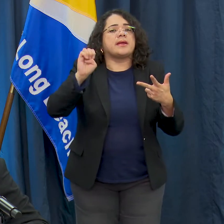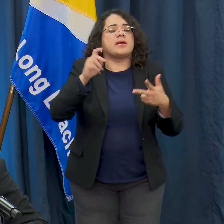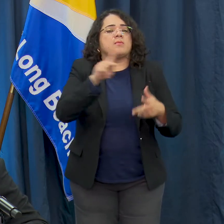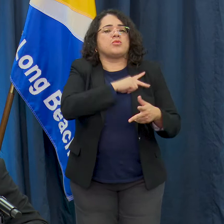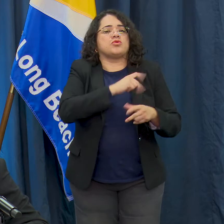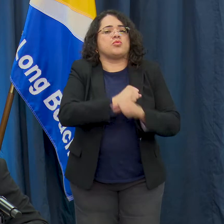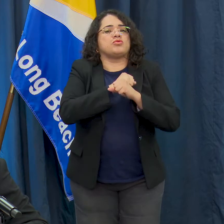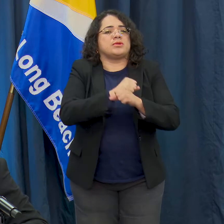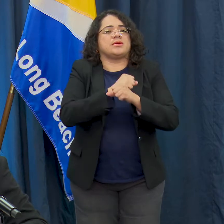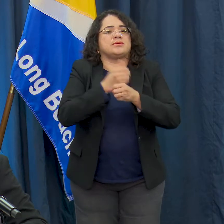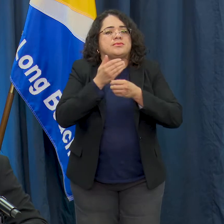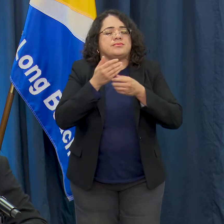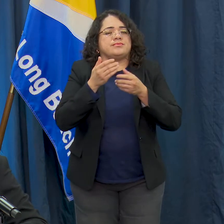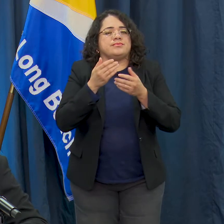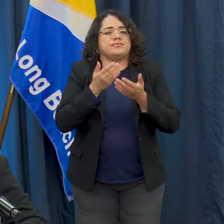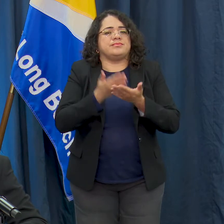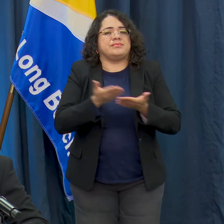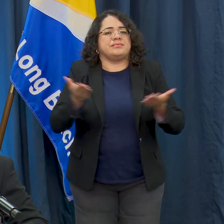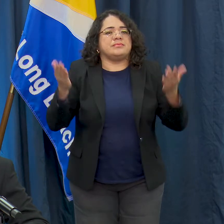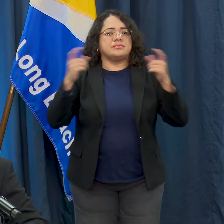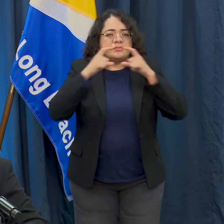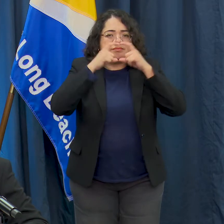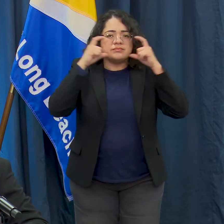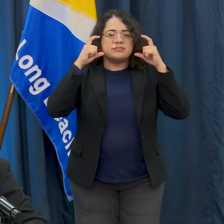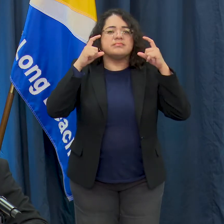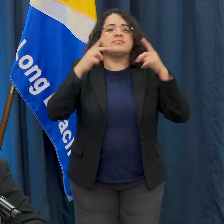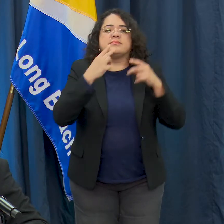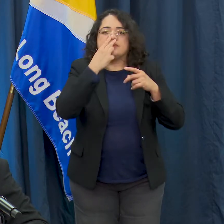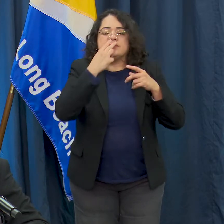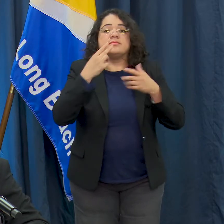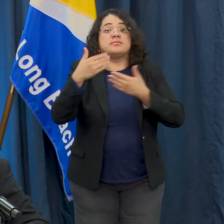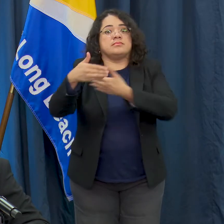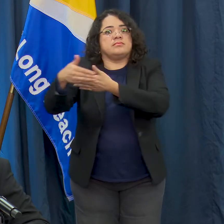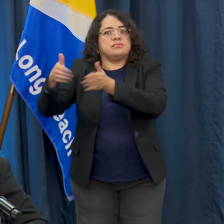data points that allowed us to get here, we want to keep those moving in the